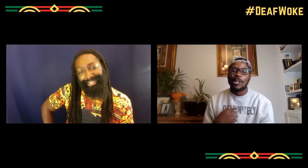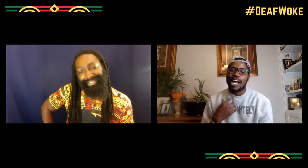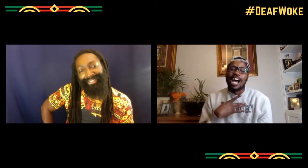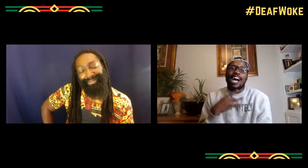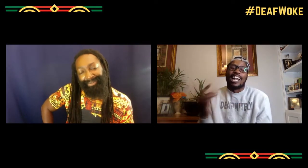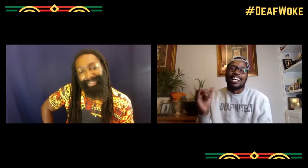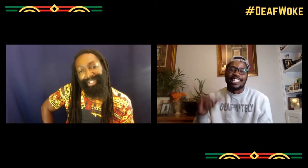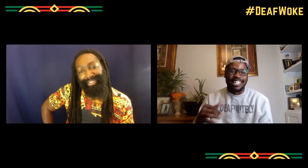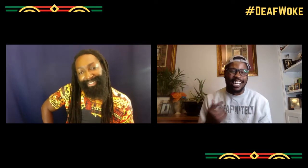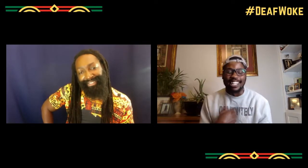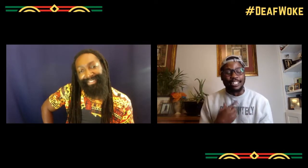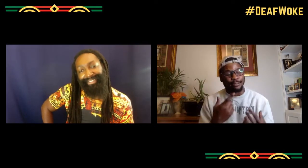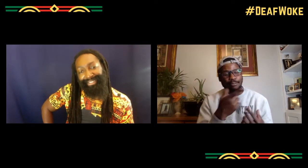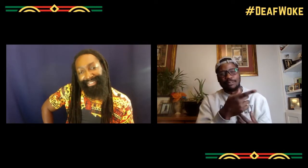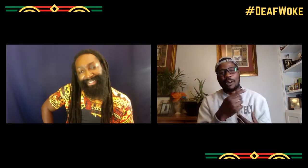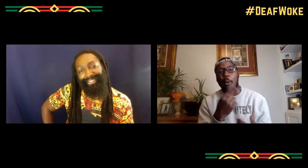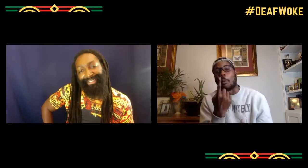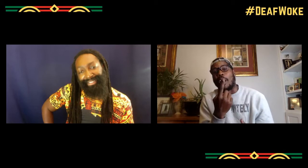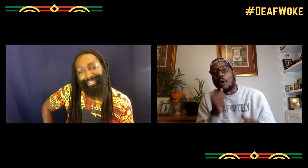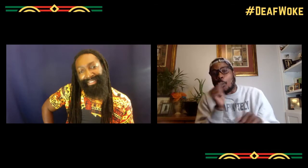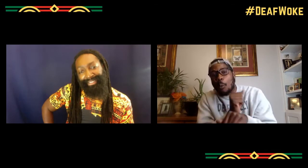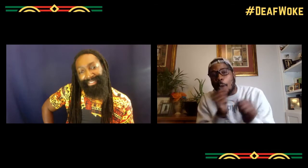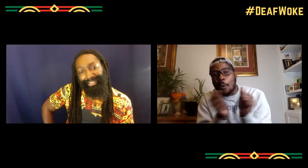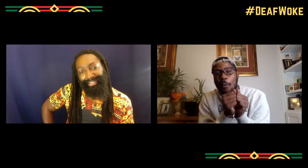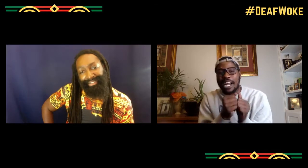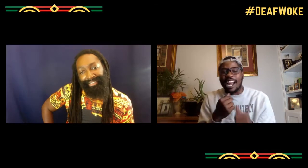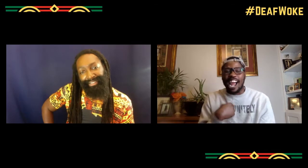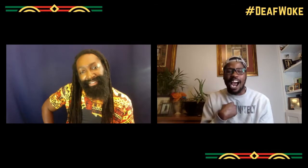So, much respect to Waka as well.